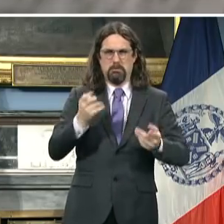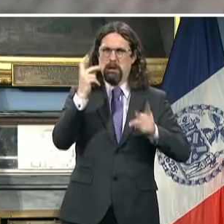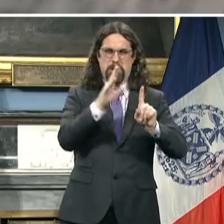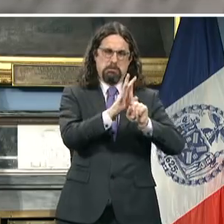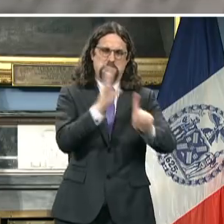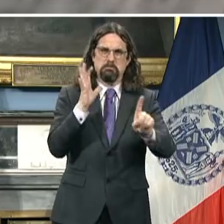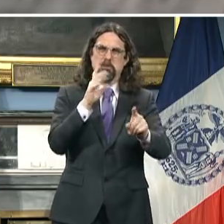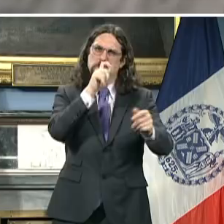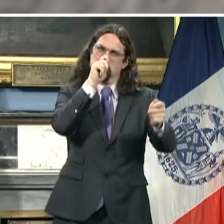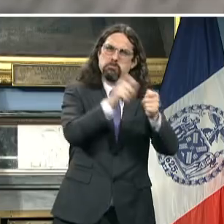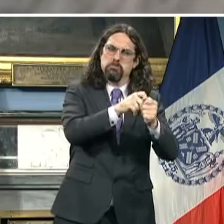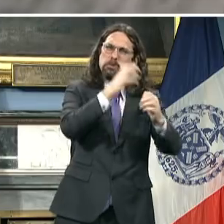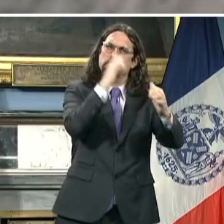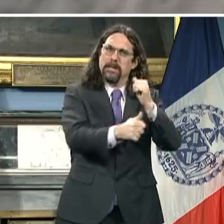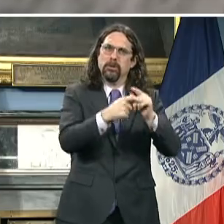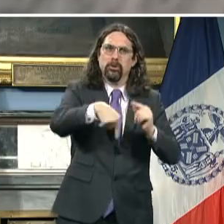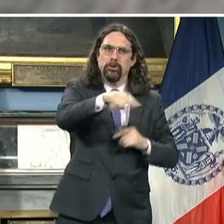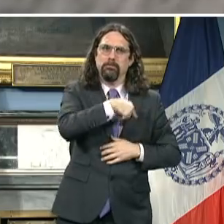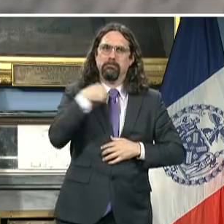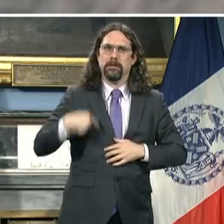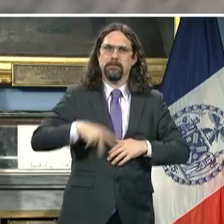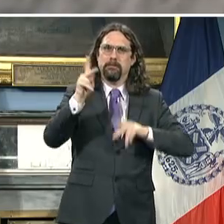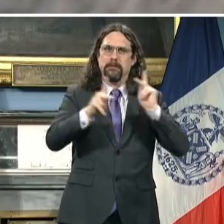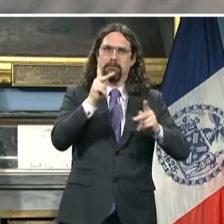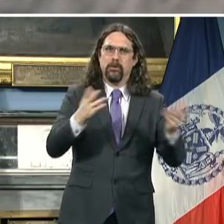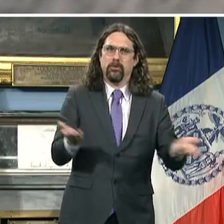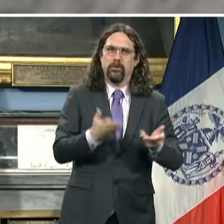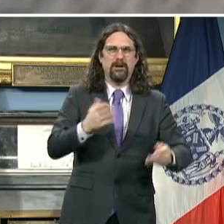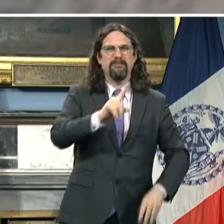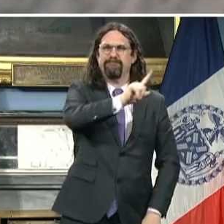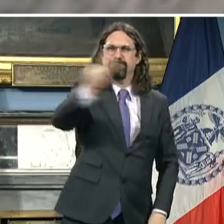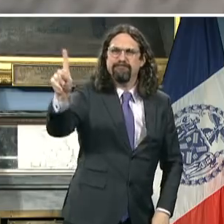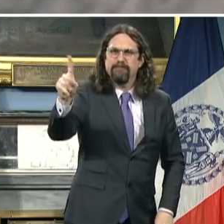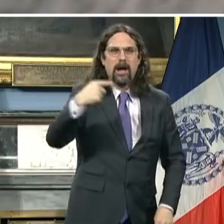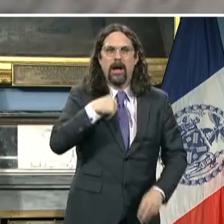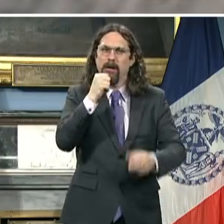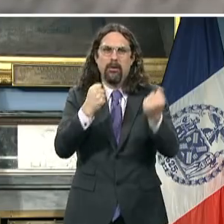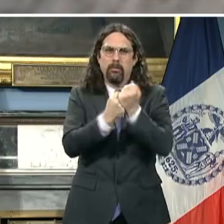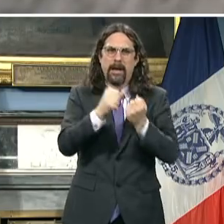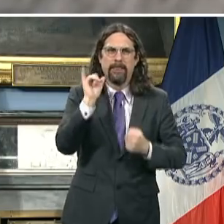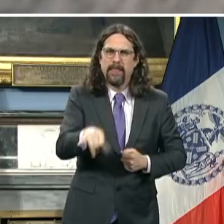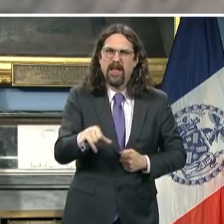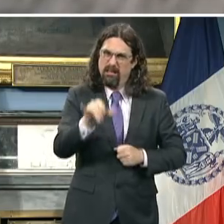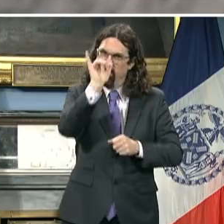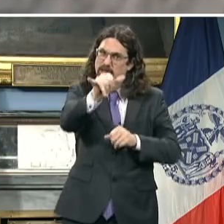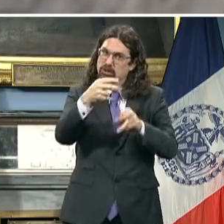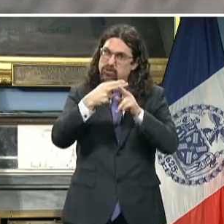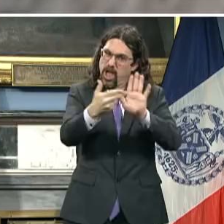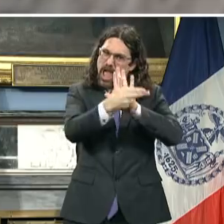I KEEP SAYING TO EVERYONE, IF YOU SEE AN ACT OF DISCRIMINATION, IF YOU SEE A HATE CRIME OR YOU SEE